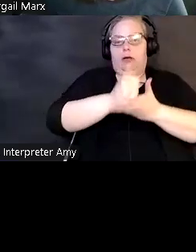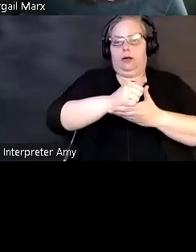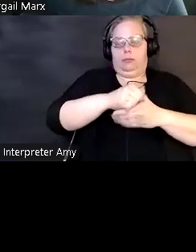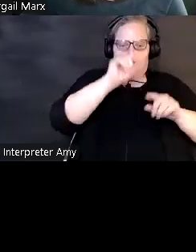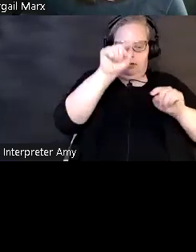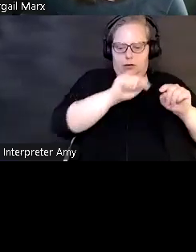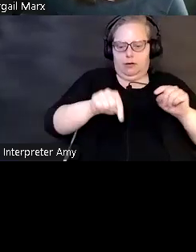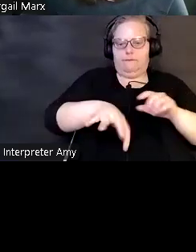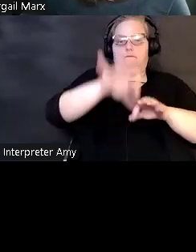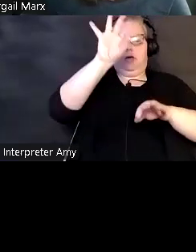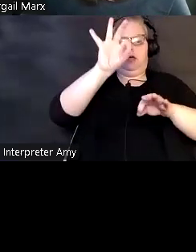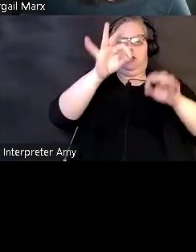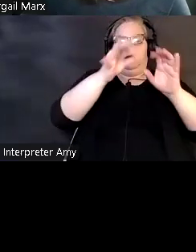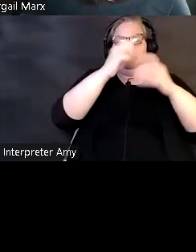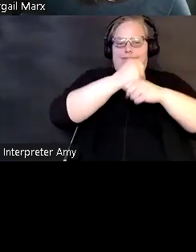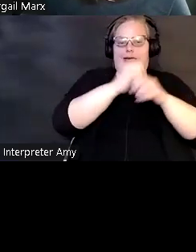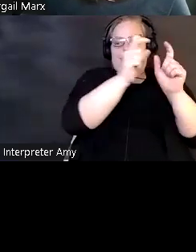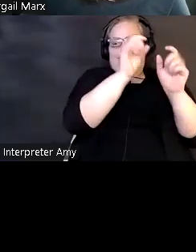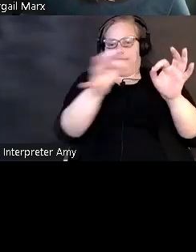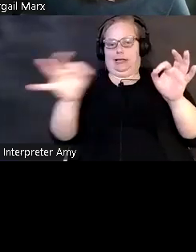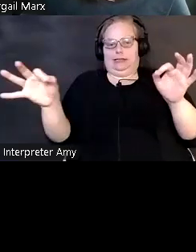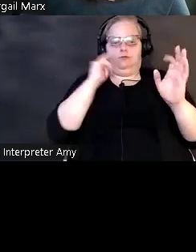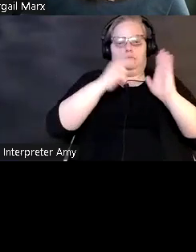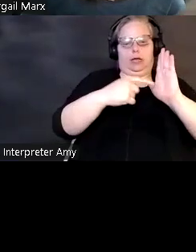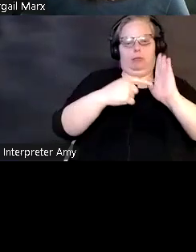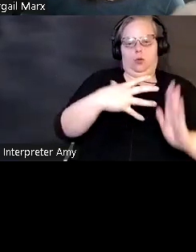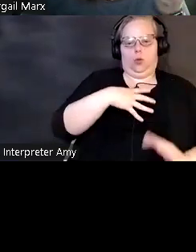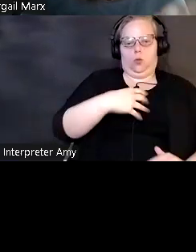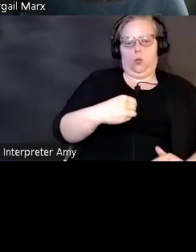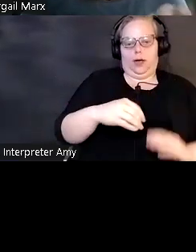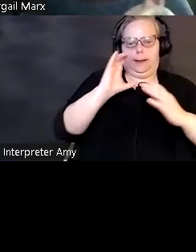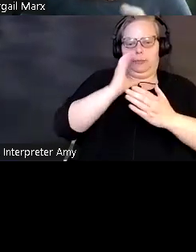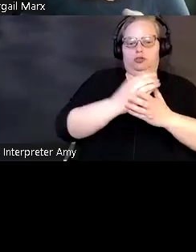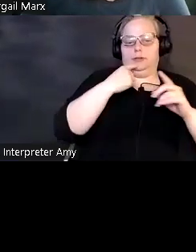a communication system, so for example, the white picture is a sentence strip with "I want" and then